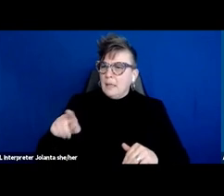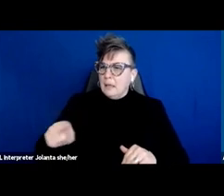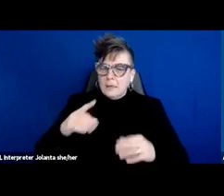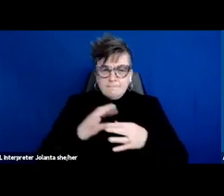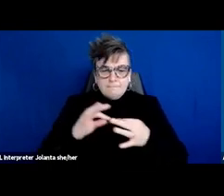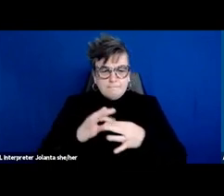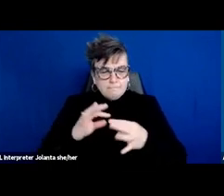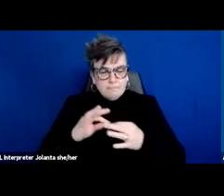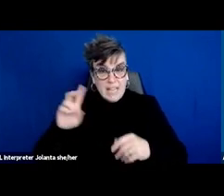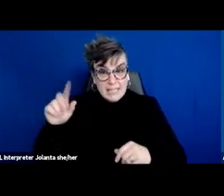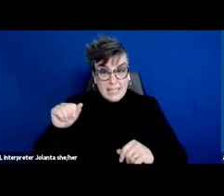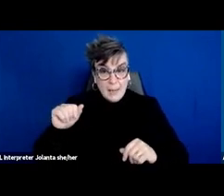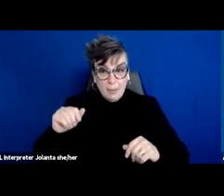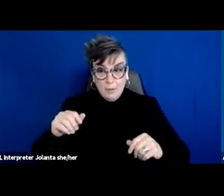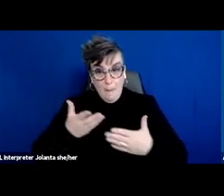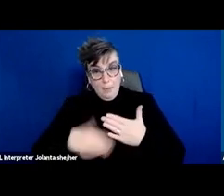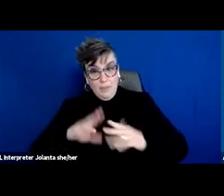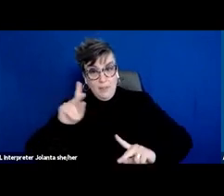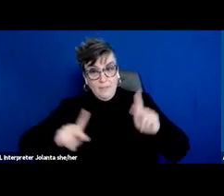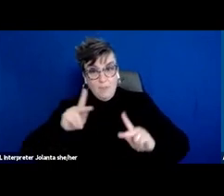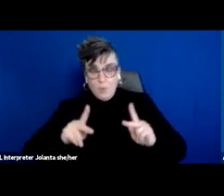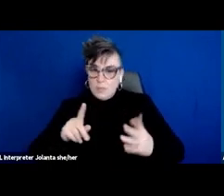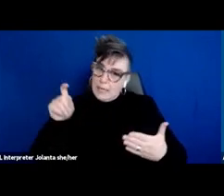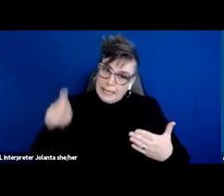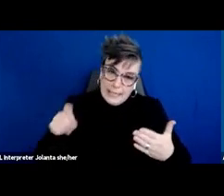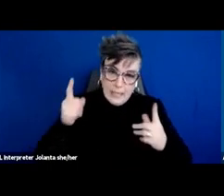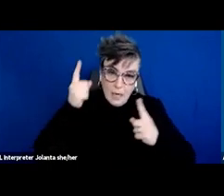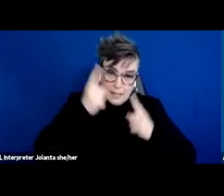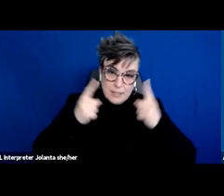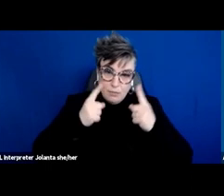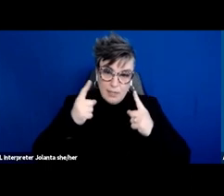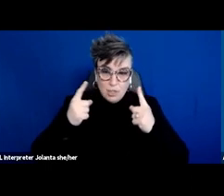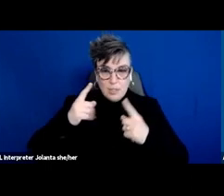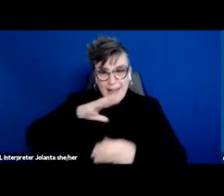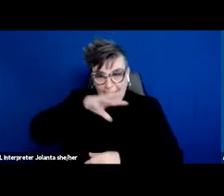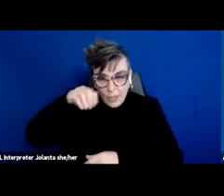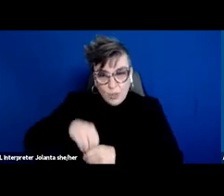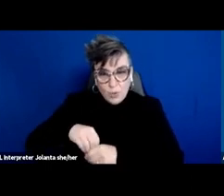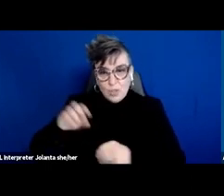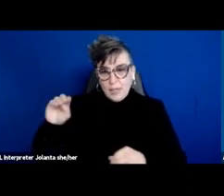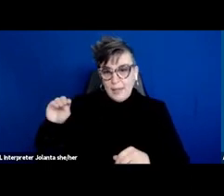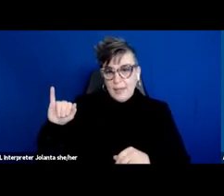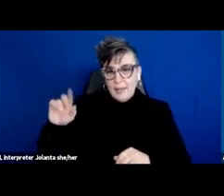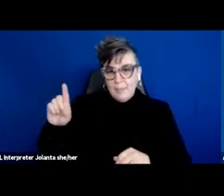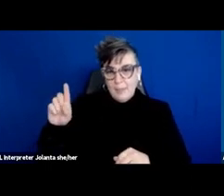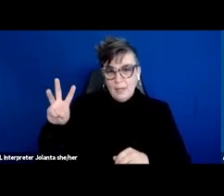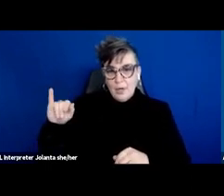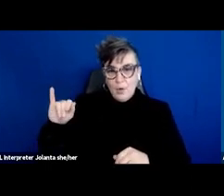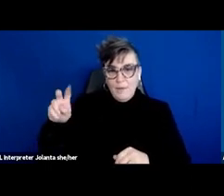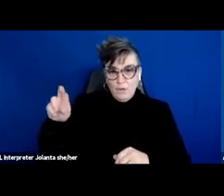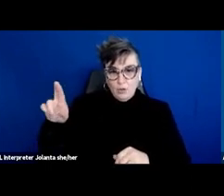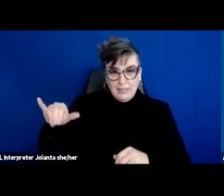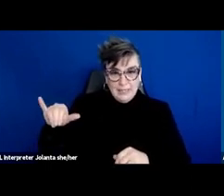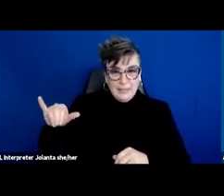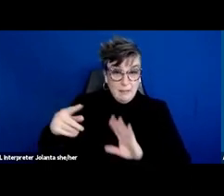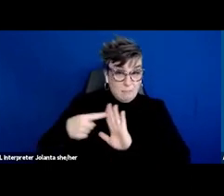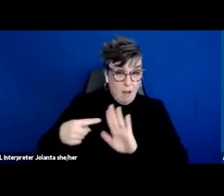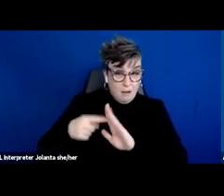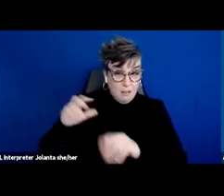people need consideration in the midwifery model of care." Heather says, the experiences